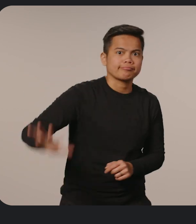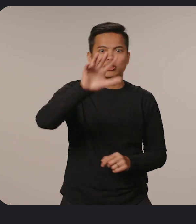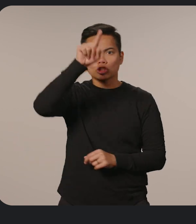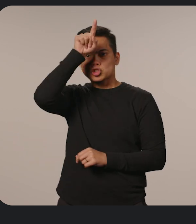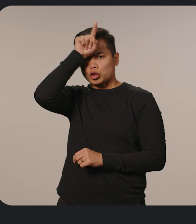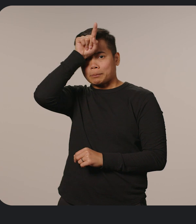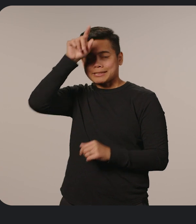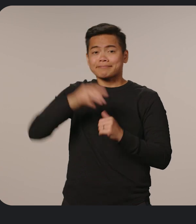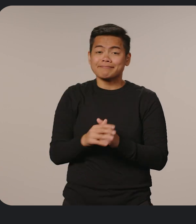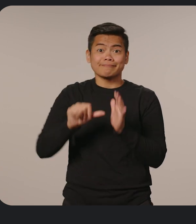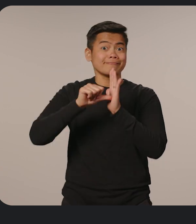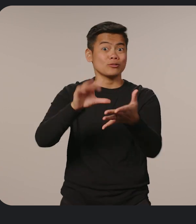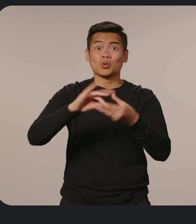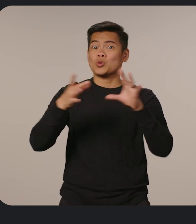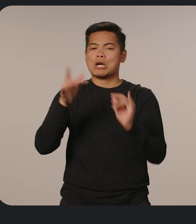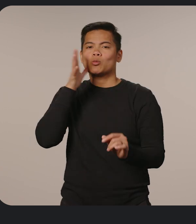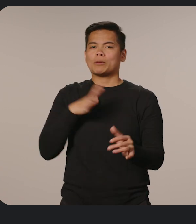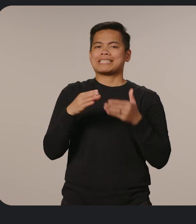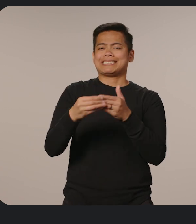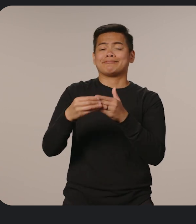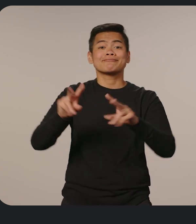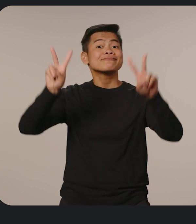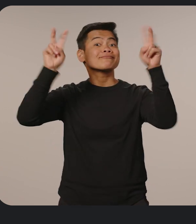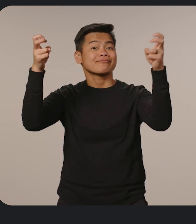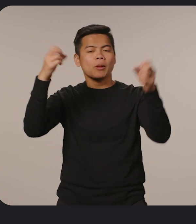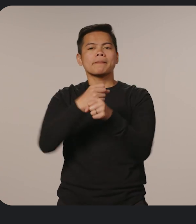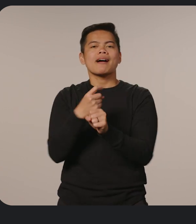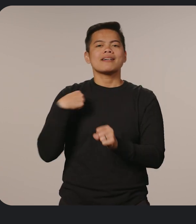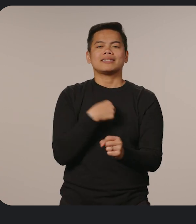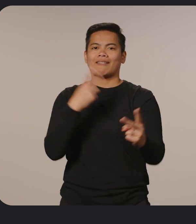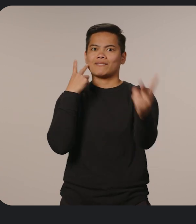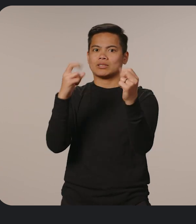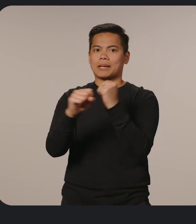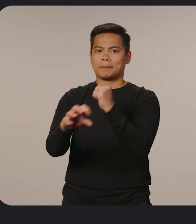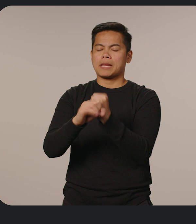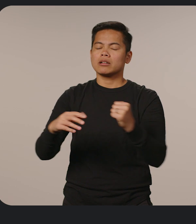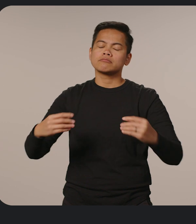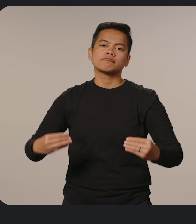pioneers their make us visible campaign is an